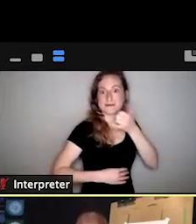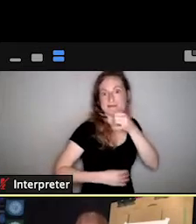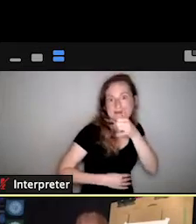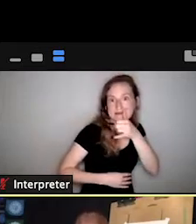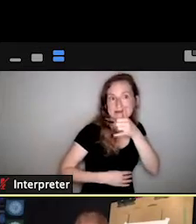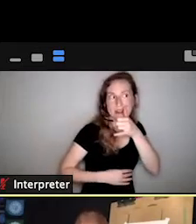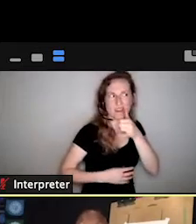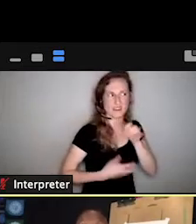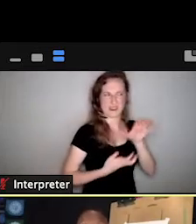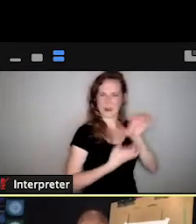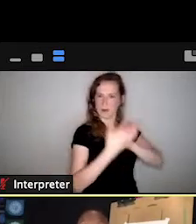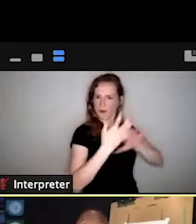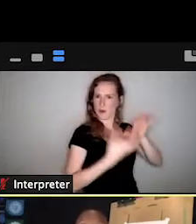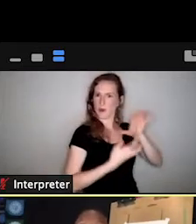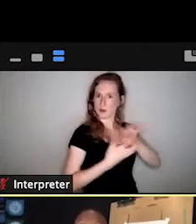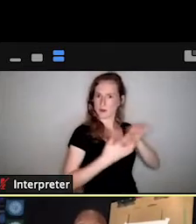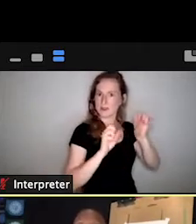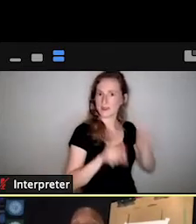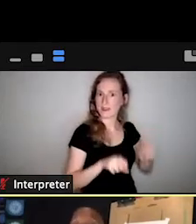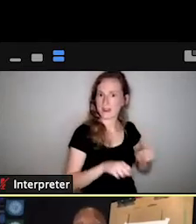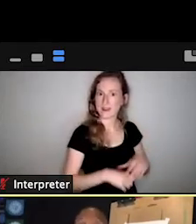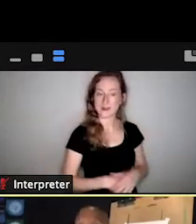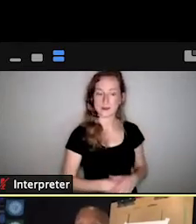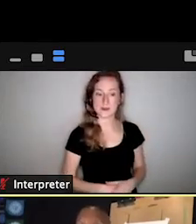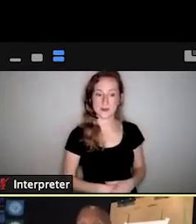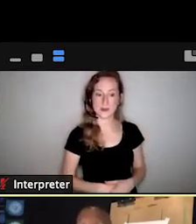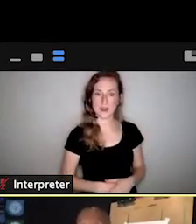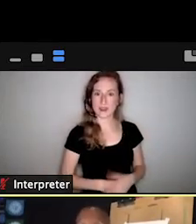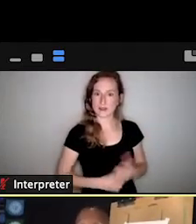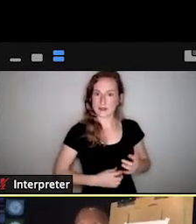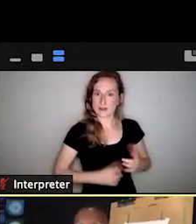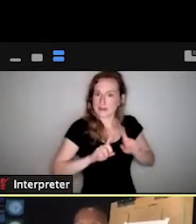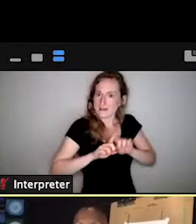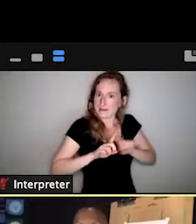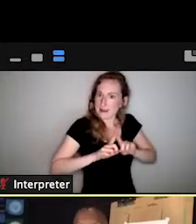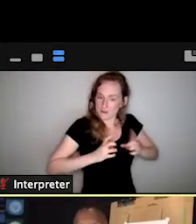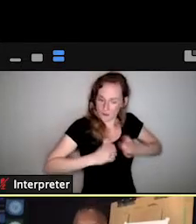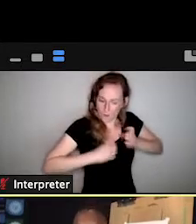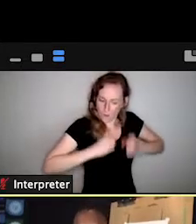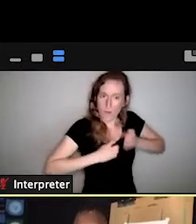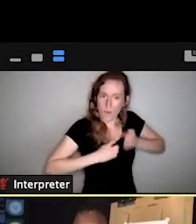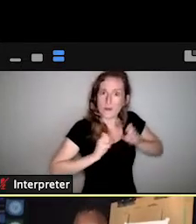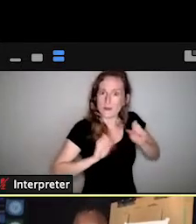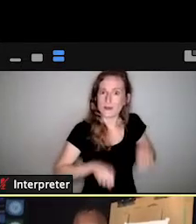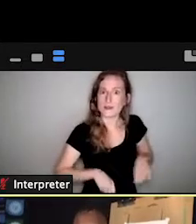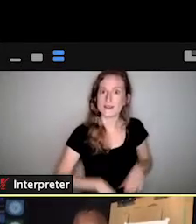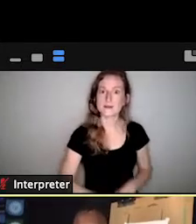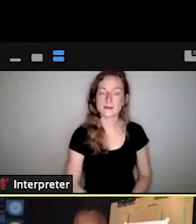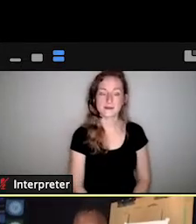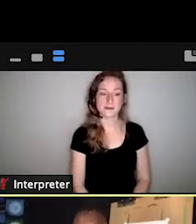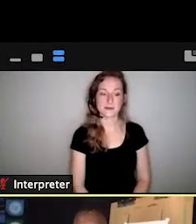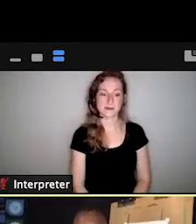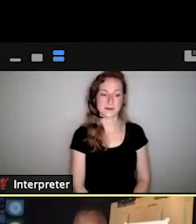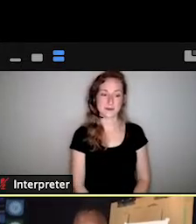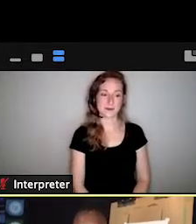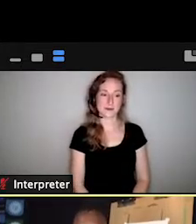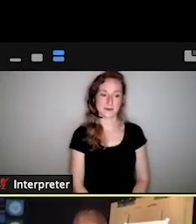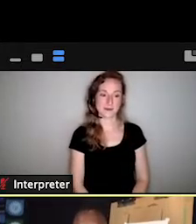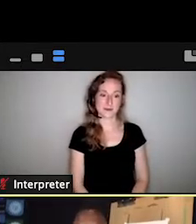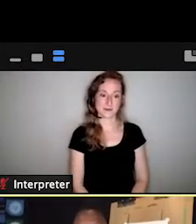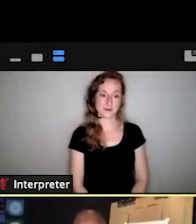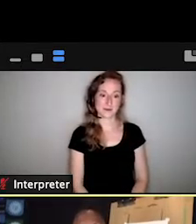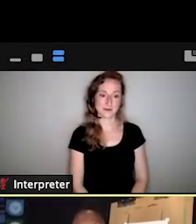Other times art can stir up other emotions.